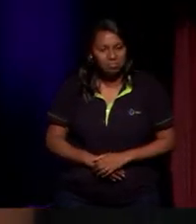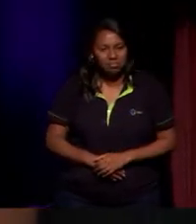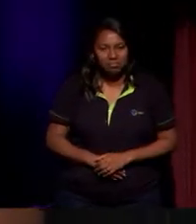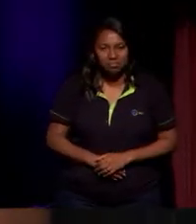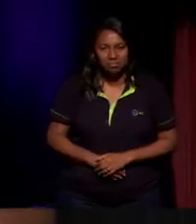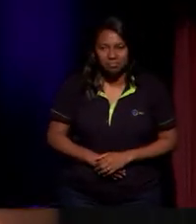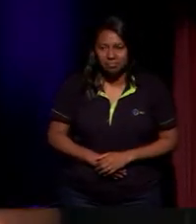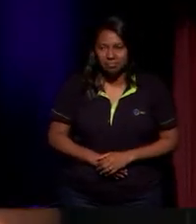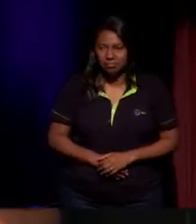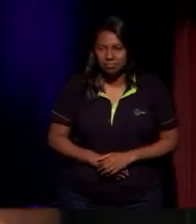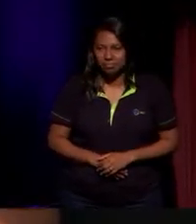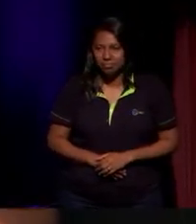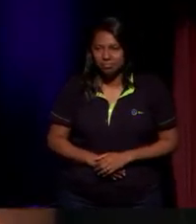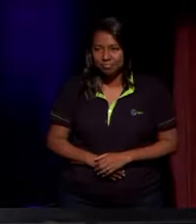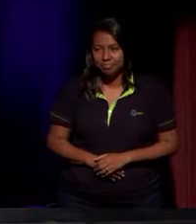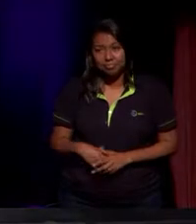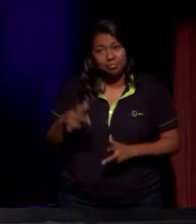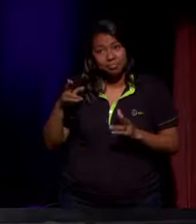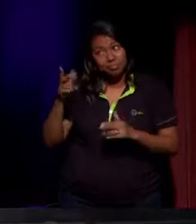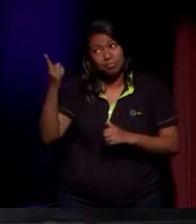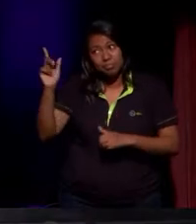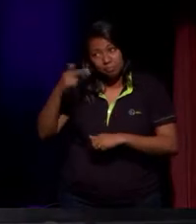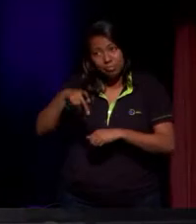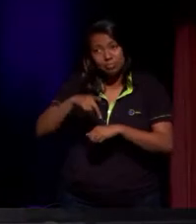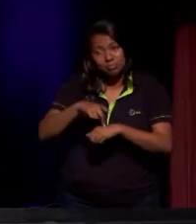of other countries in the world,